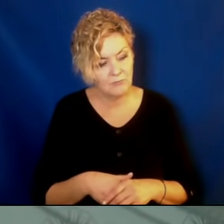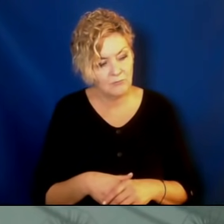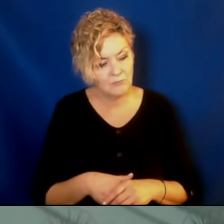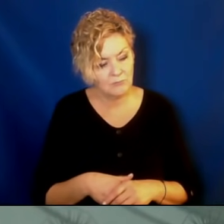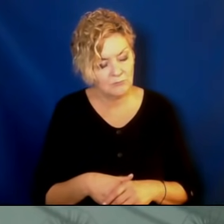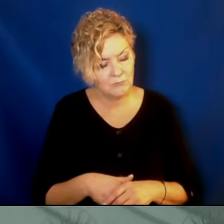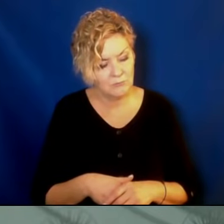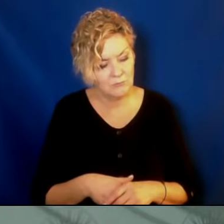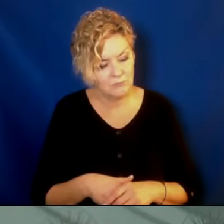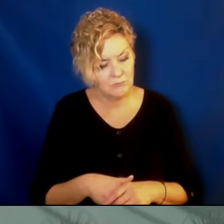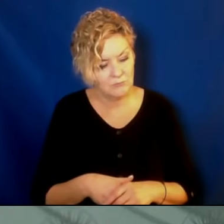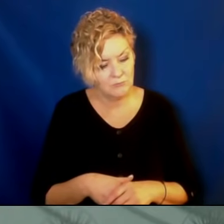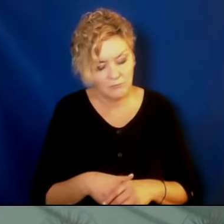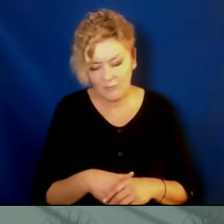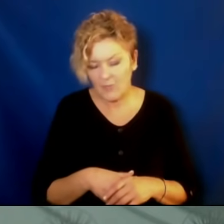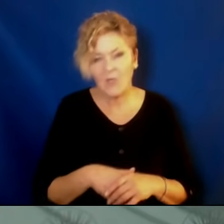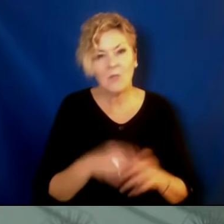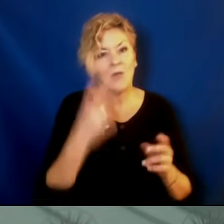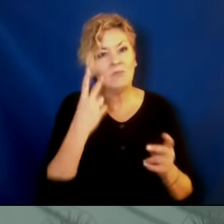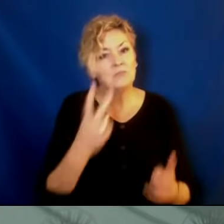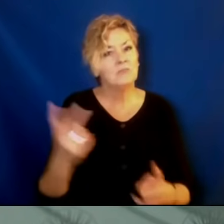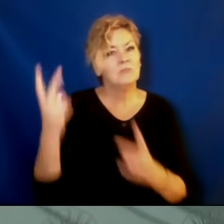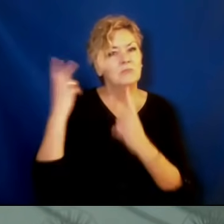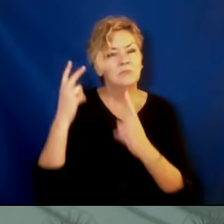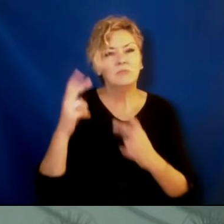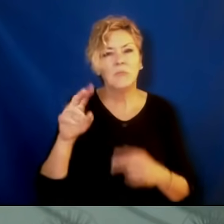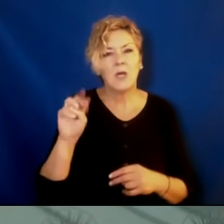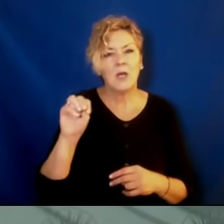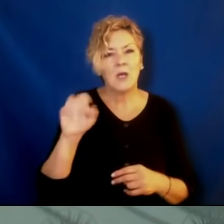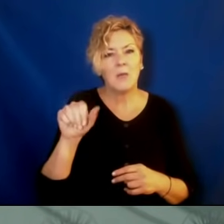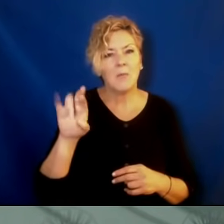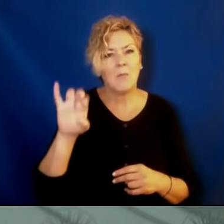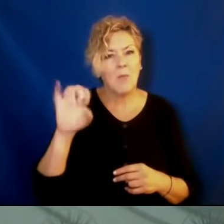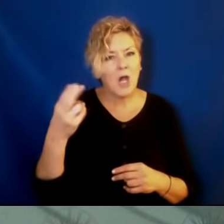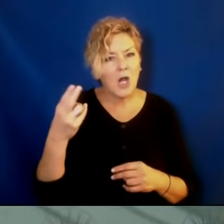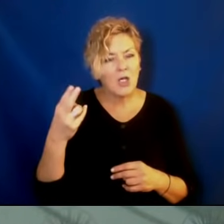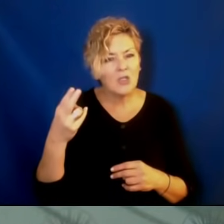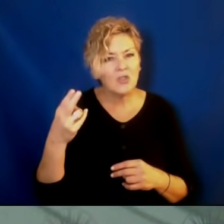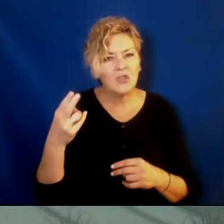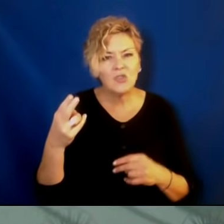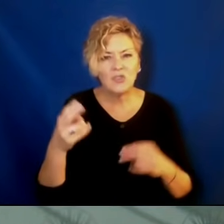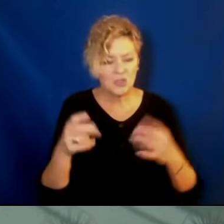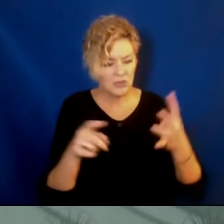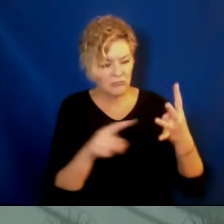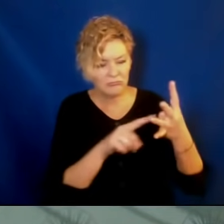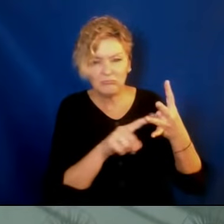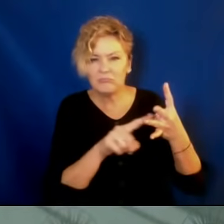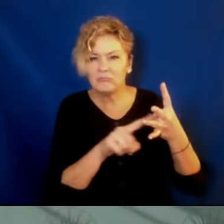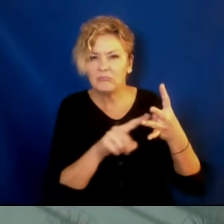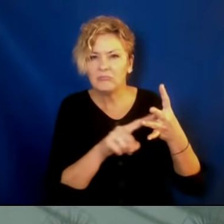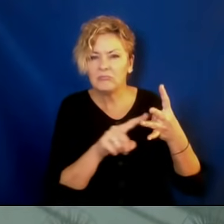And so, that is strong and clear action. I think when you are strong and clear on